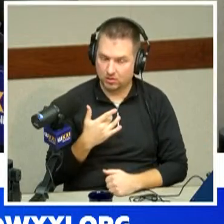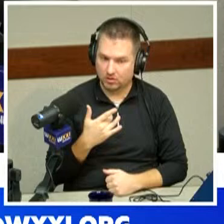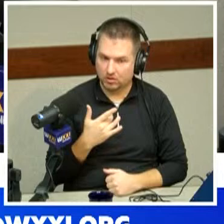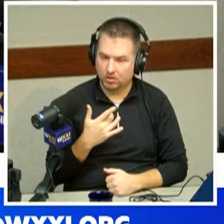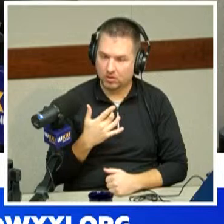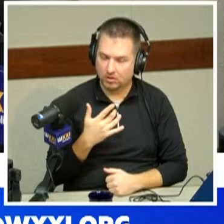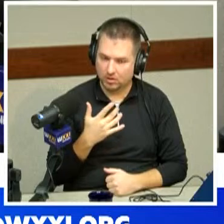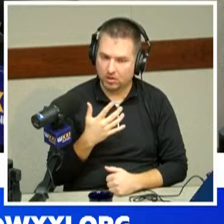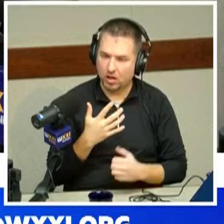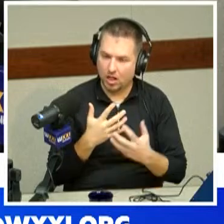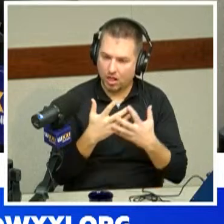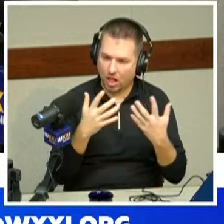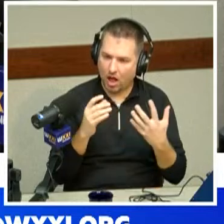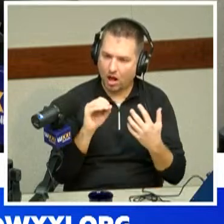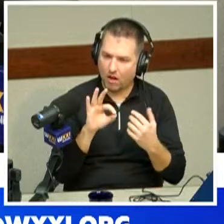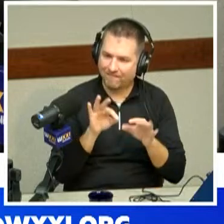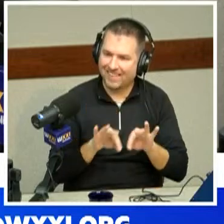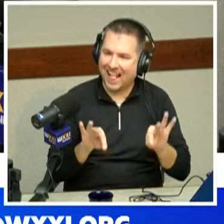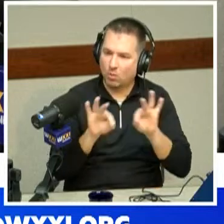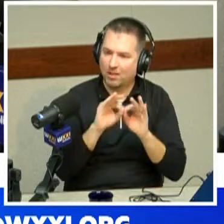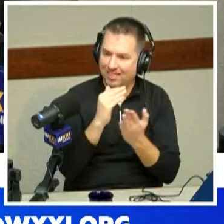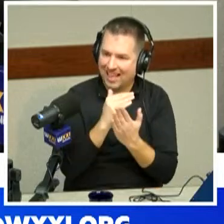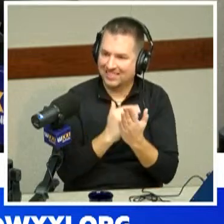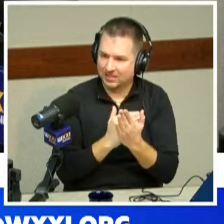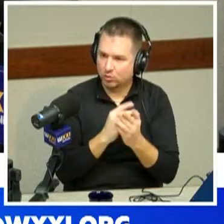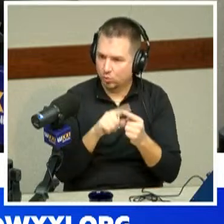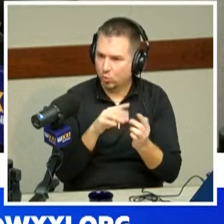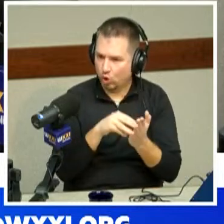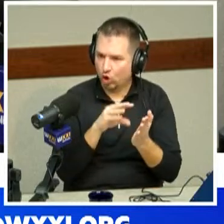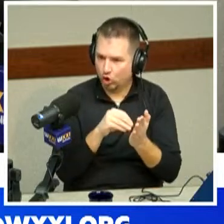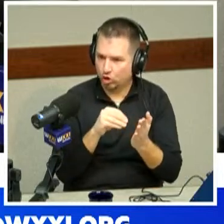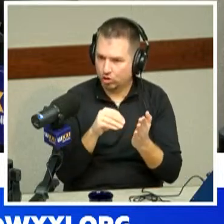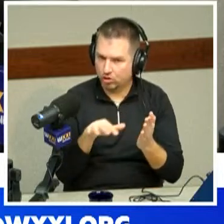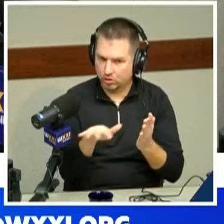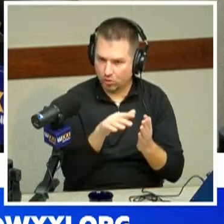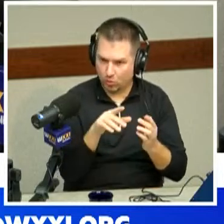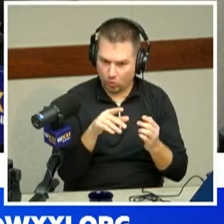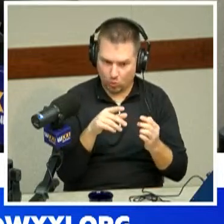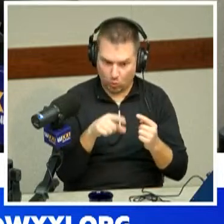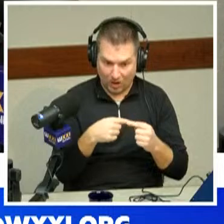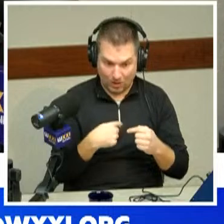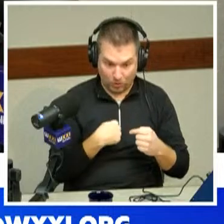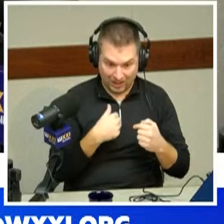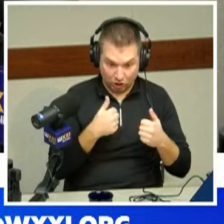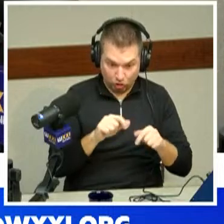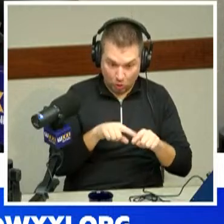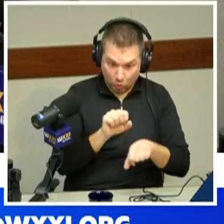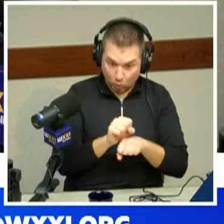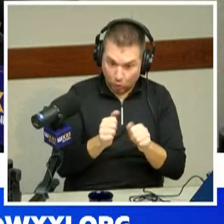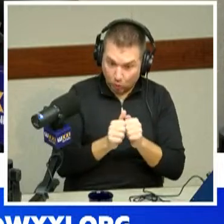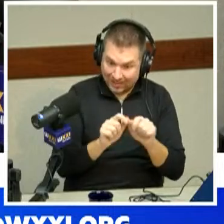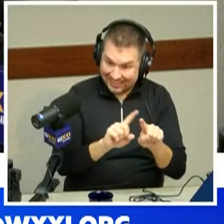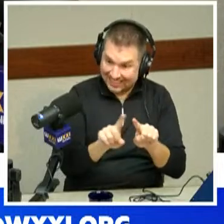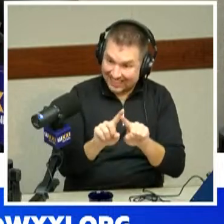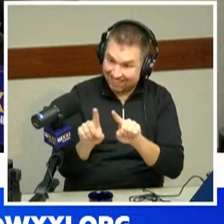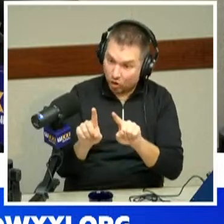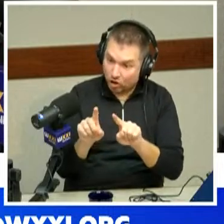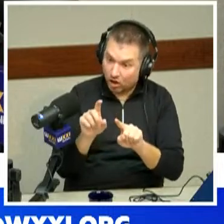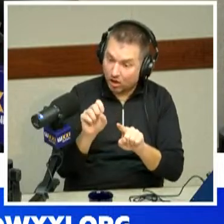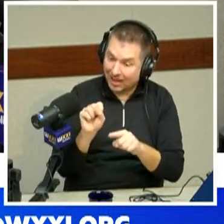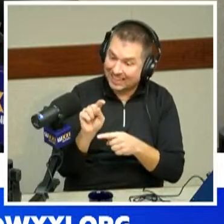really valuable lesson to learn when we're trying to work with different stakeholders that would Al